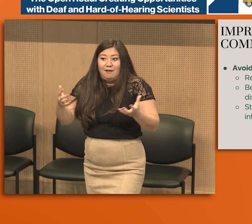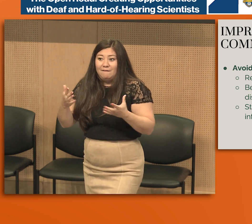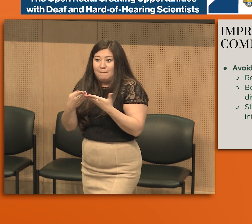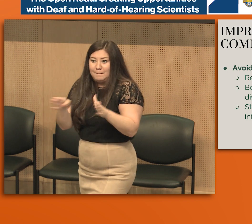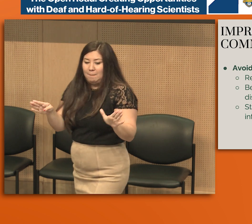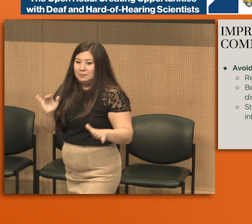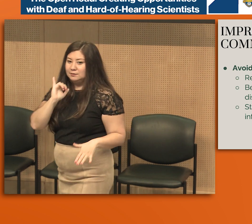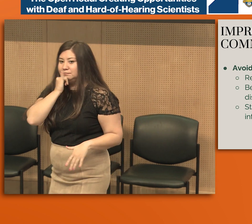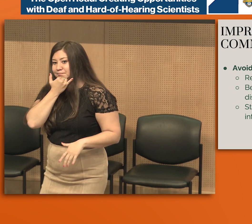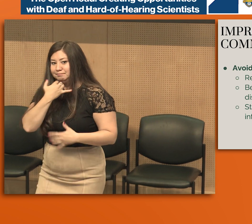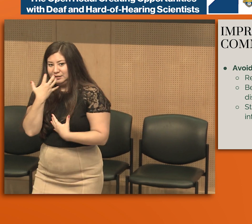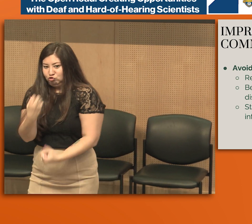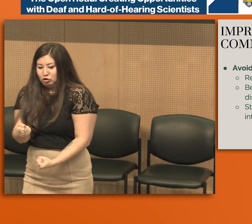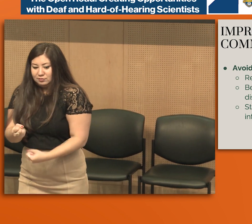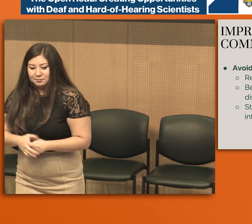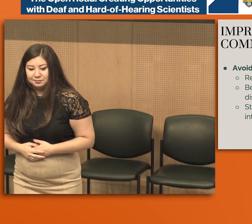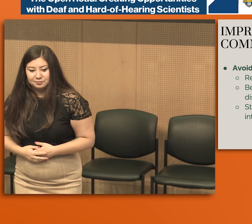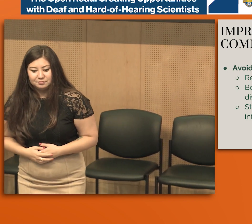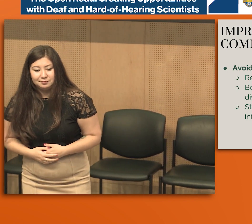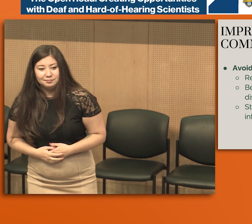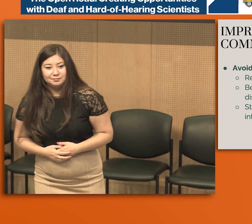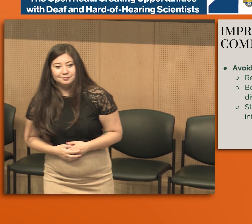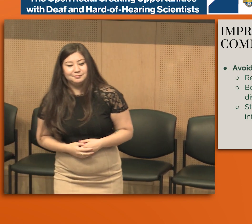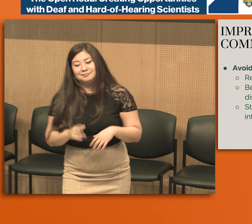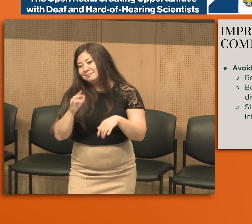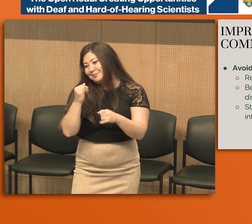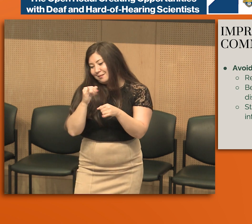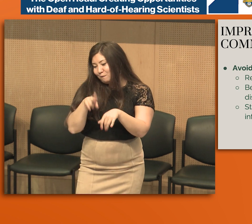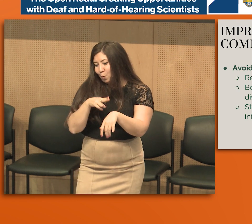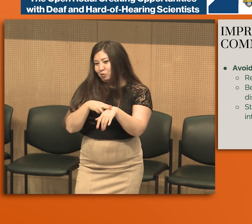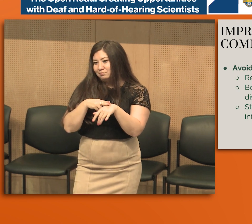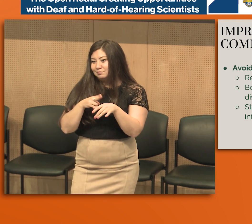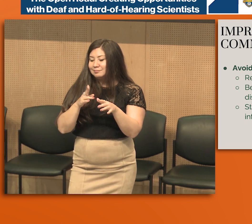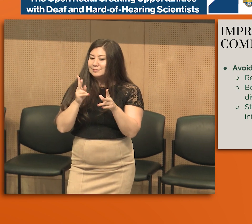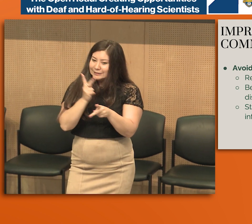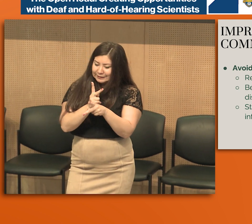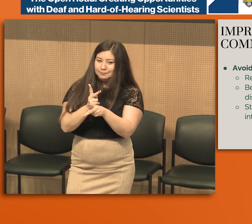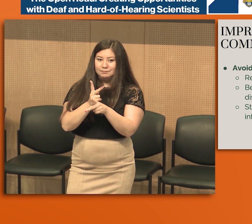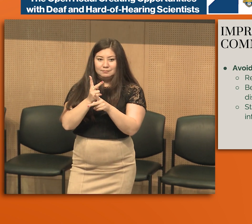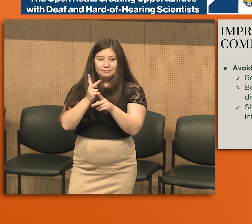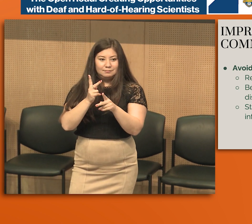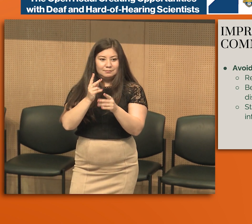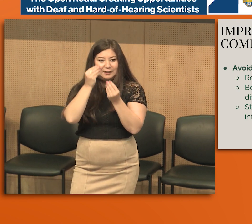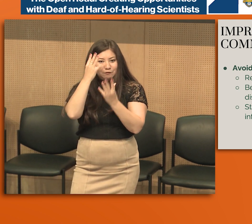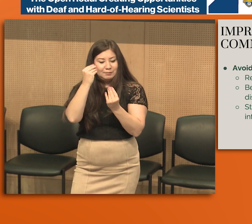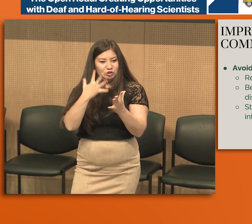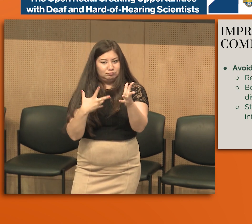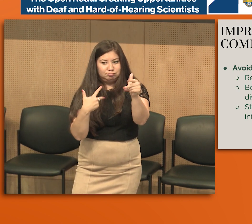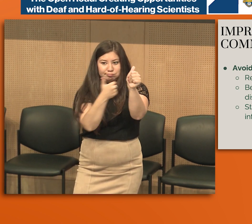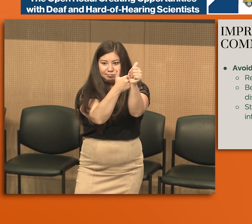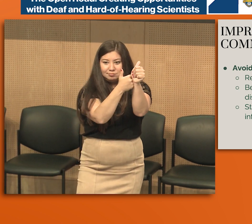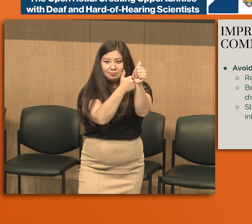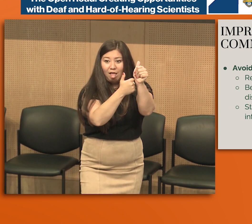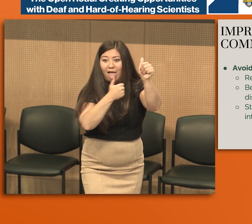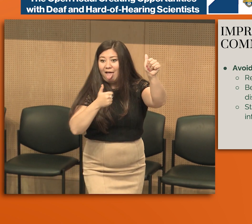Right? And social media really made that much worse, because a lot of the information was incorrect.